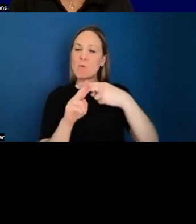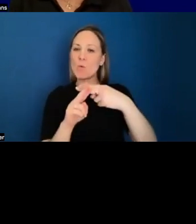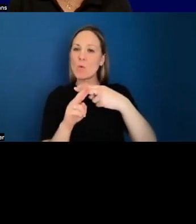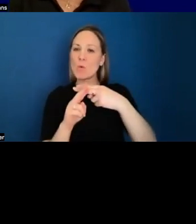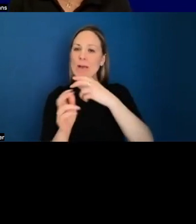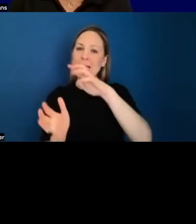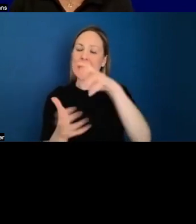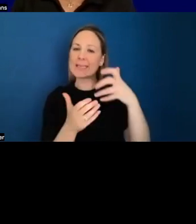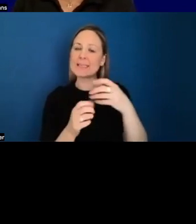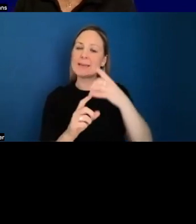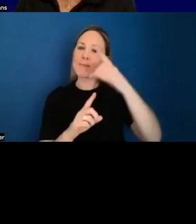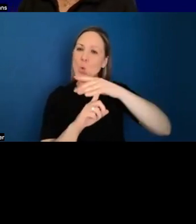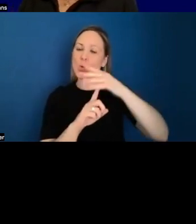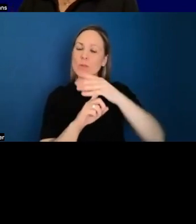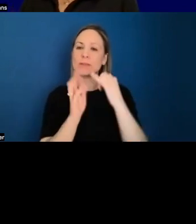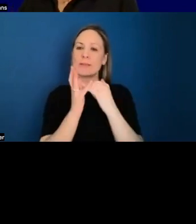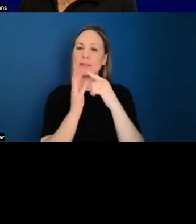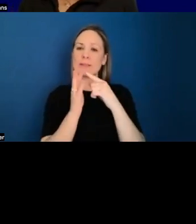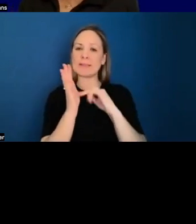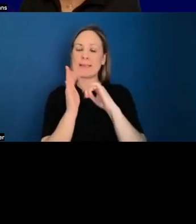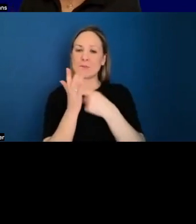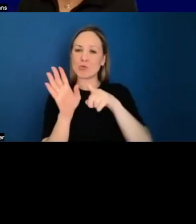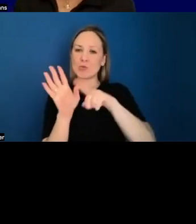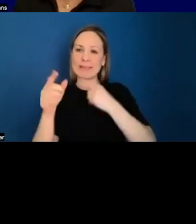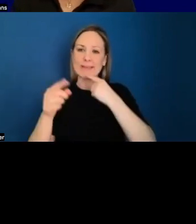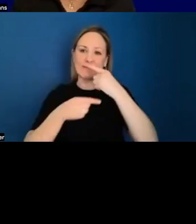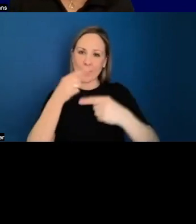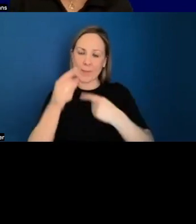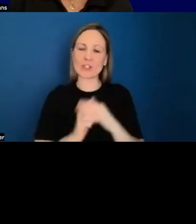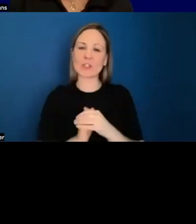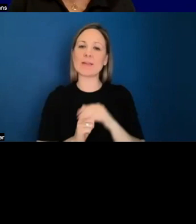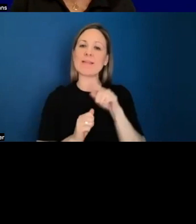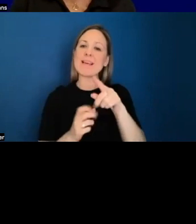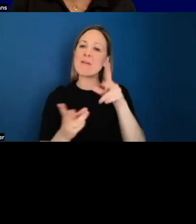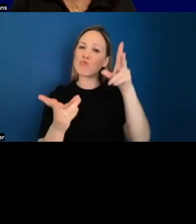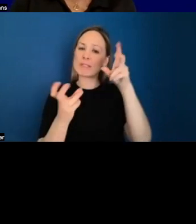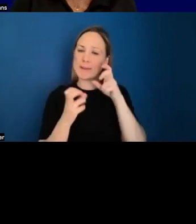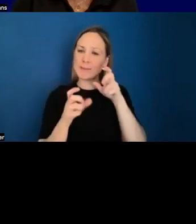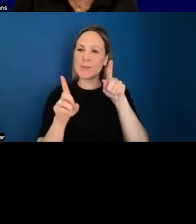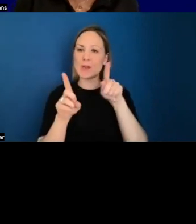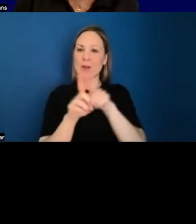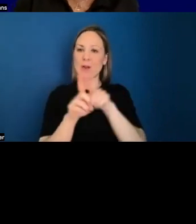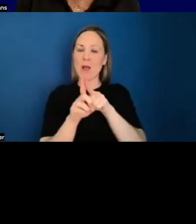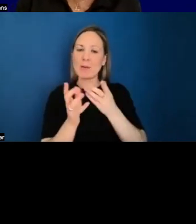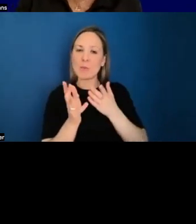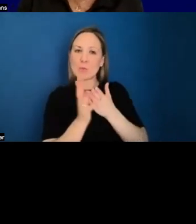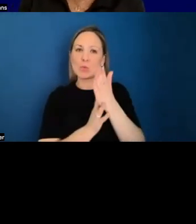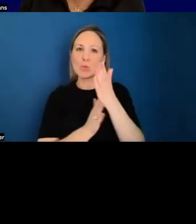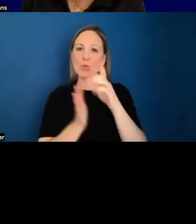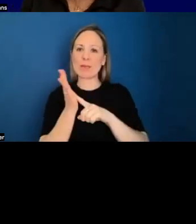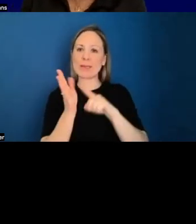sensory information. The receptors then send that information via the limbic system to what we call